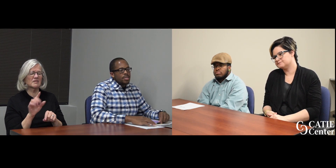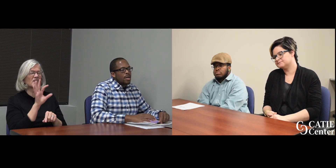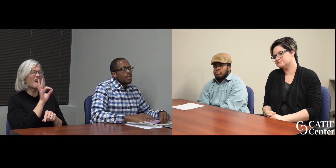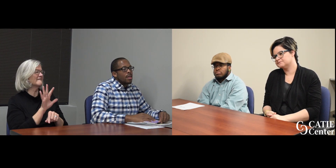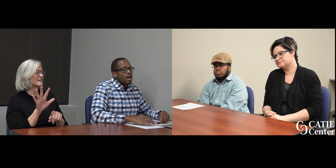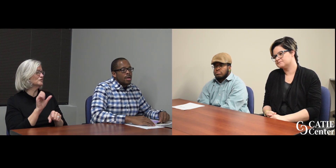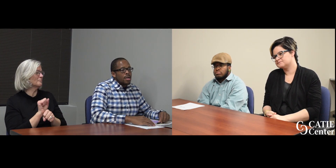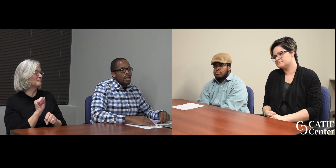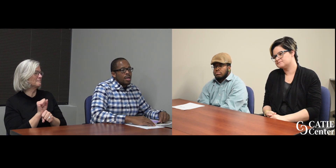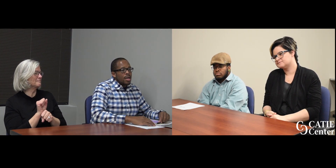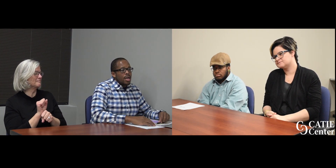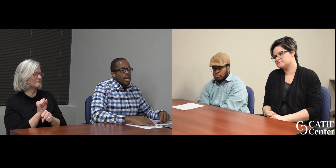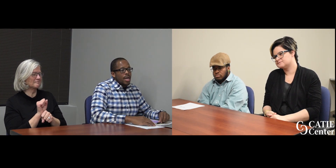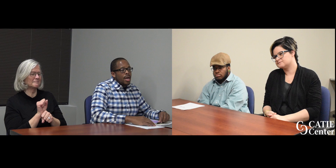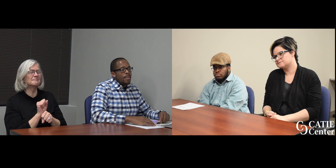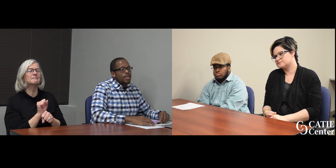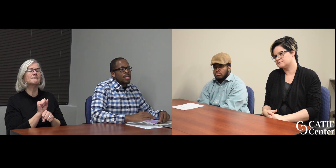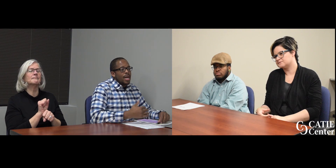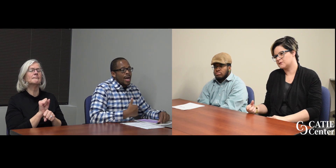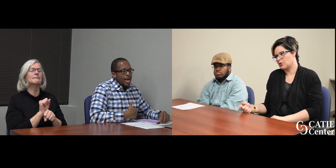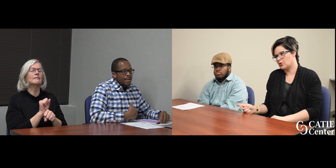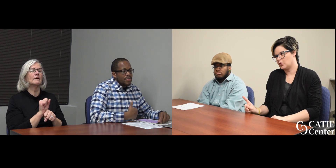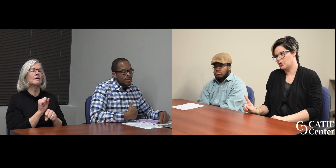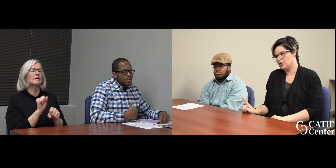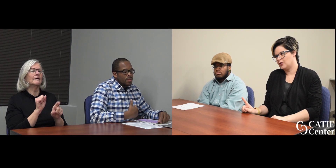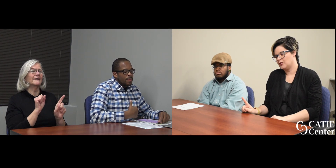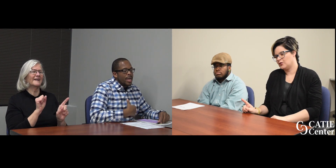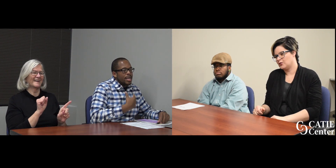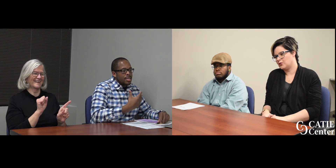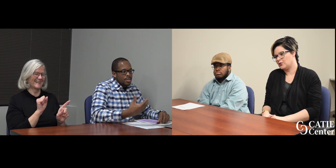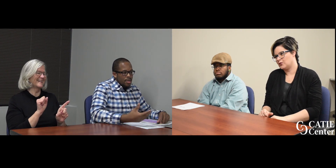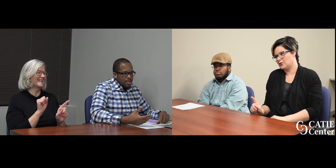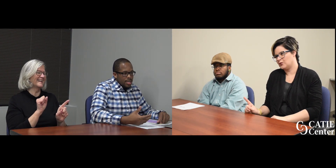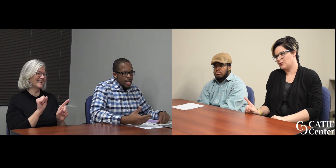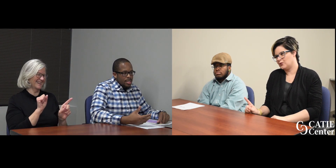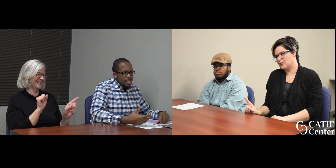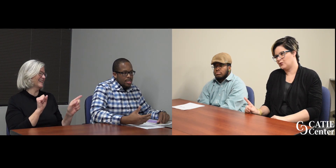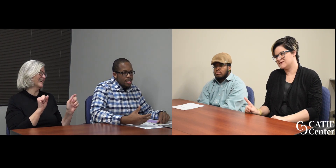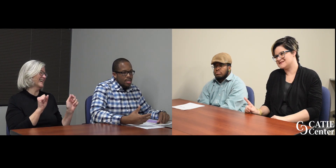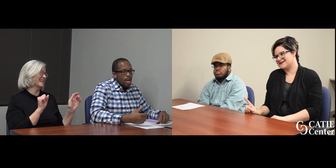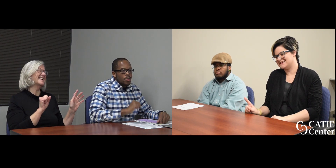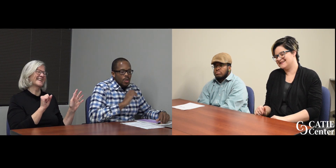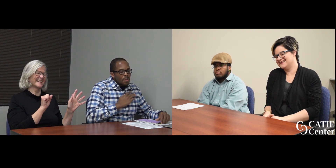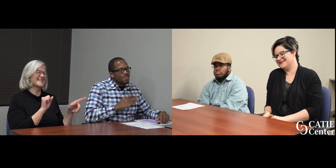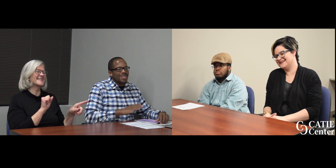Based on the law, and how much that I have to pay into those taxes, One second.